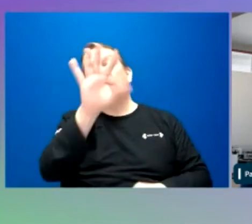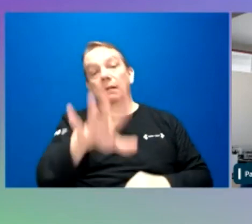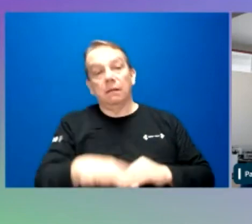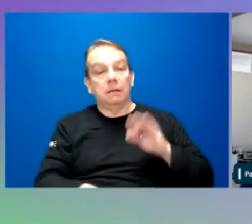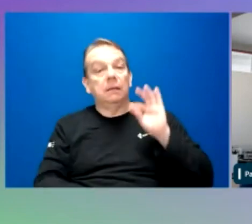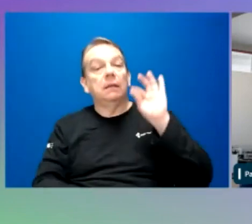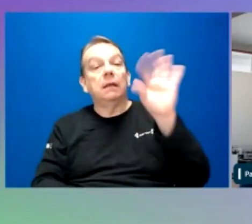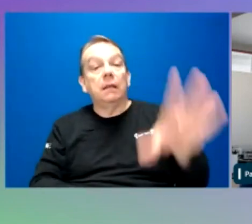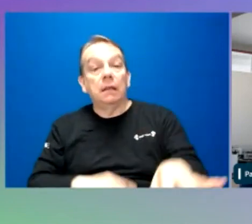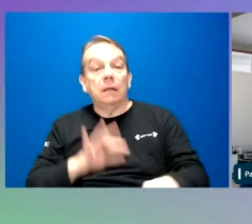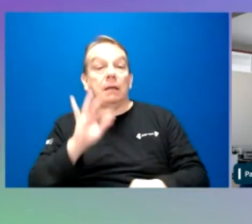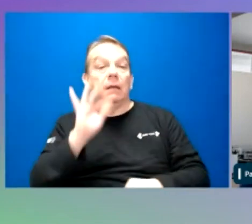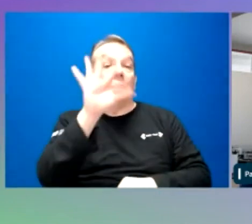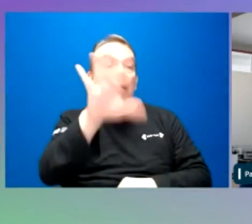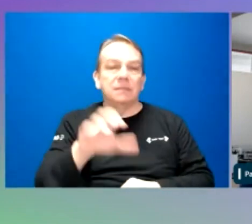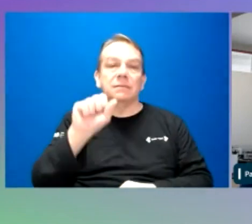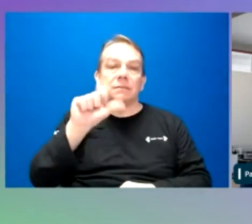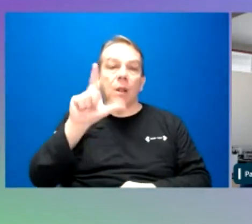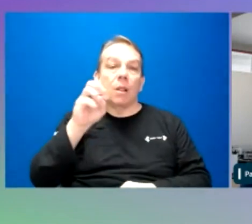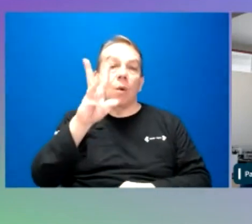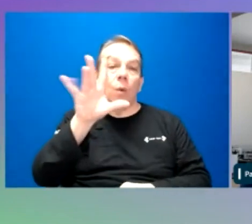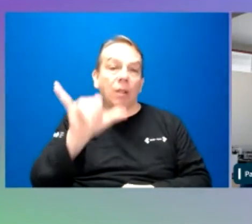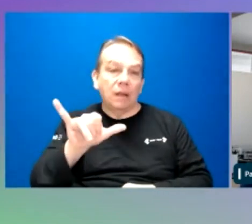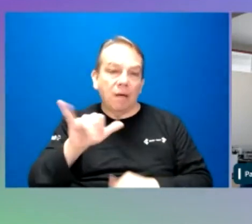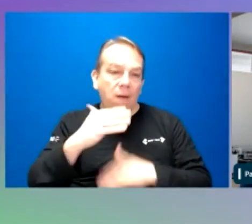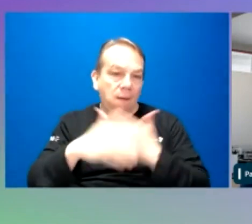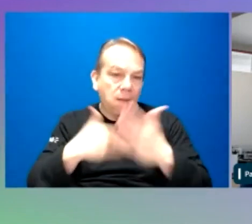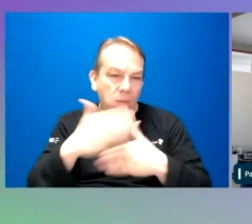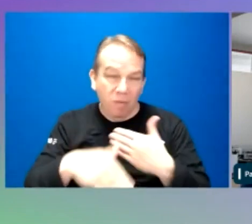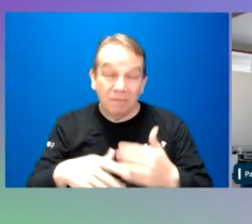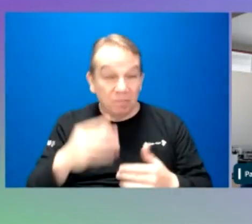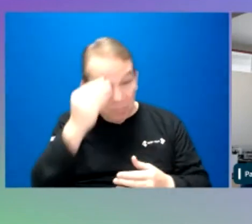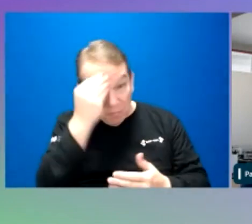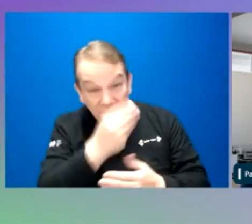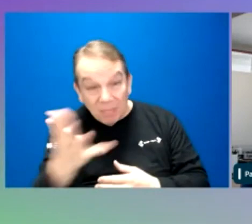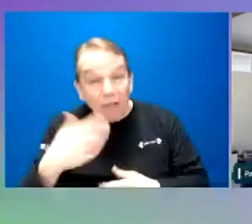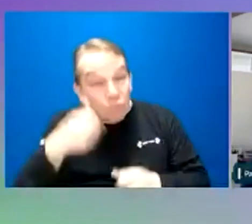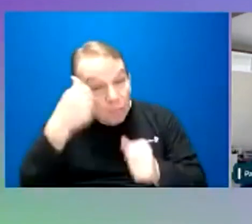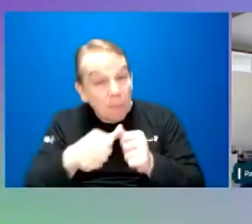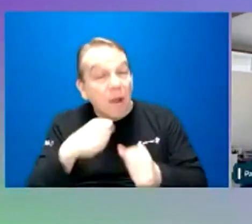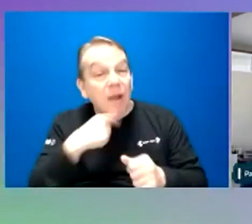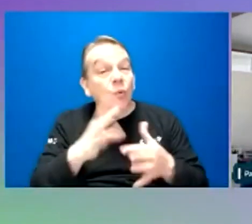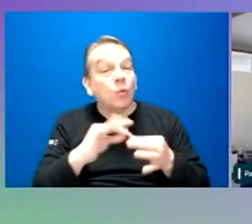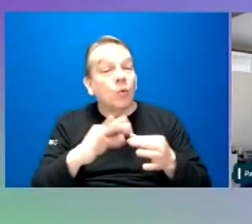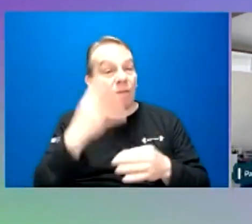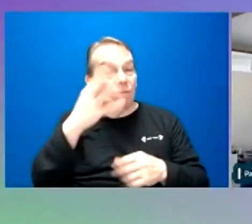Remember I said it took me four years to get in the CEO's office? Yeah, I had to tread very carefully and lightly and